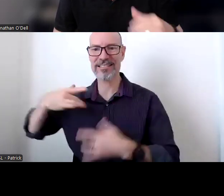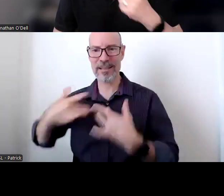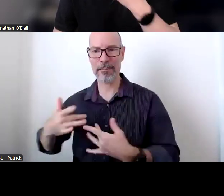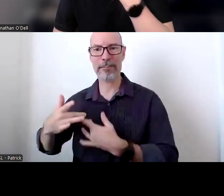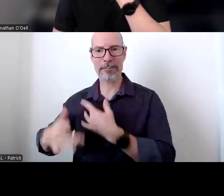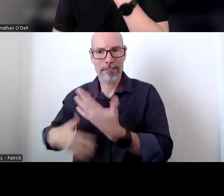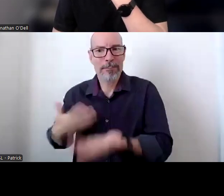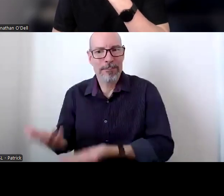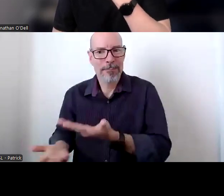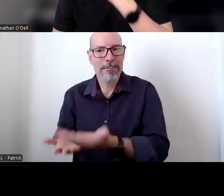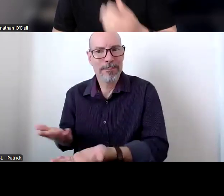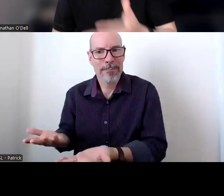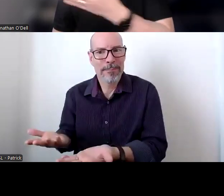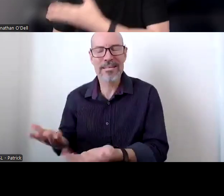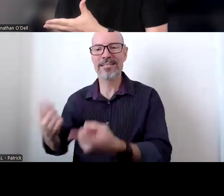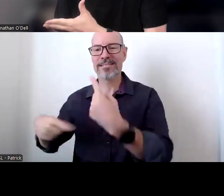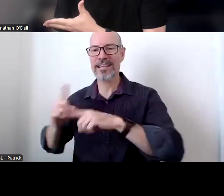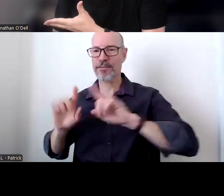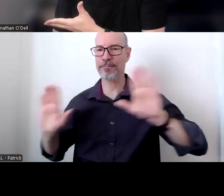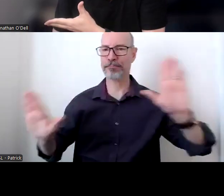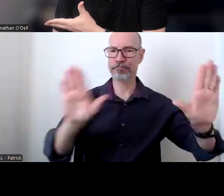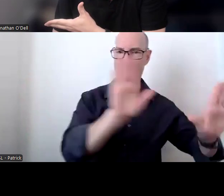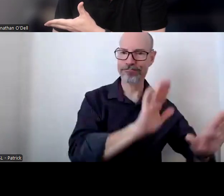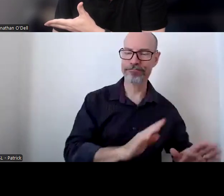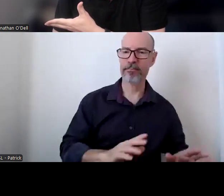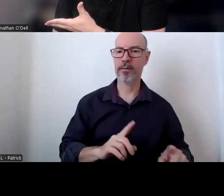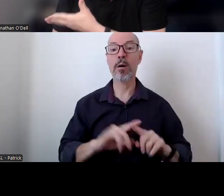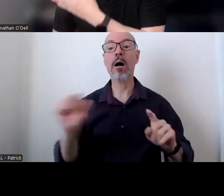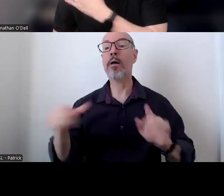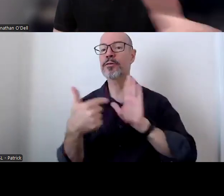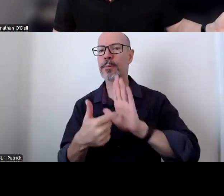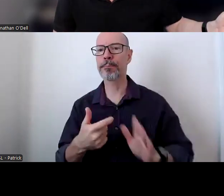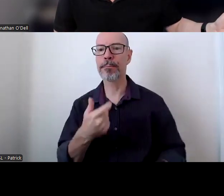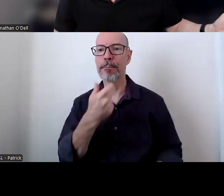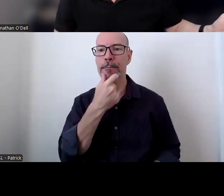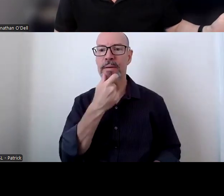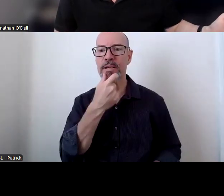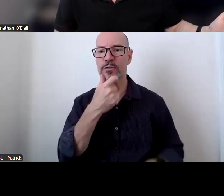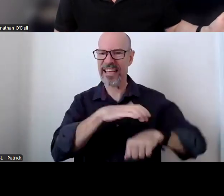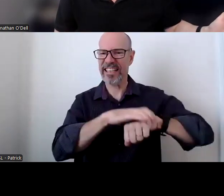with New England signs. So there is some variability. But again, British Sign Language is completely different